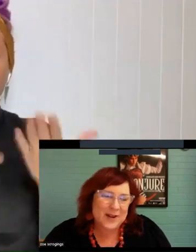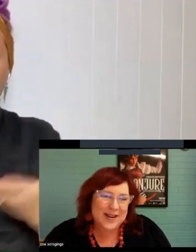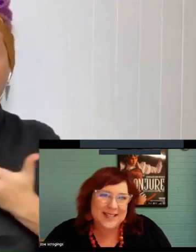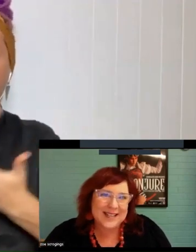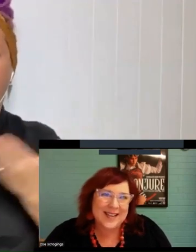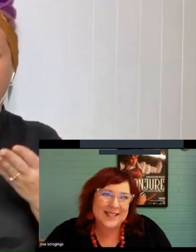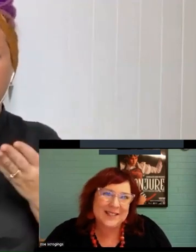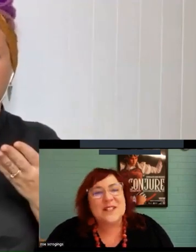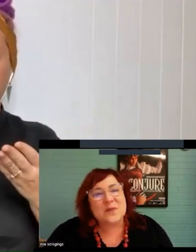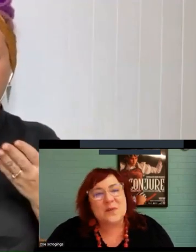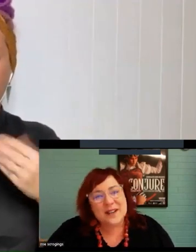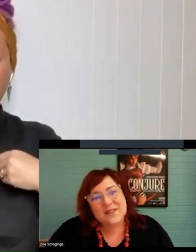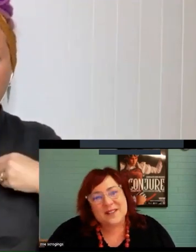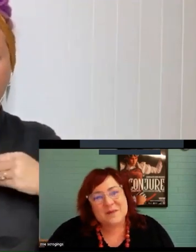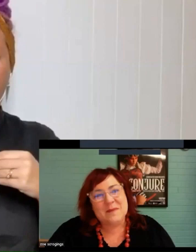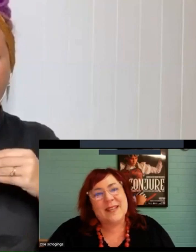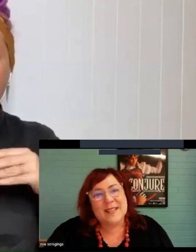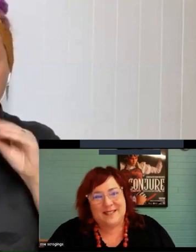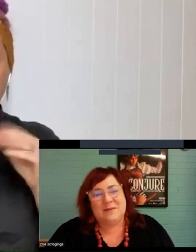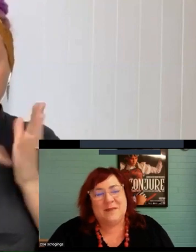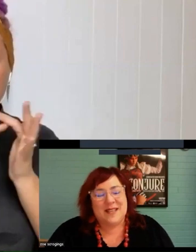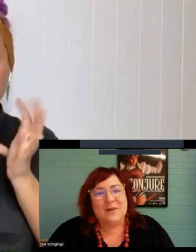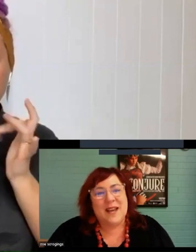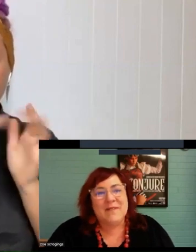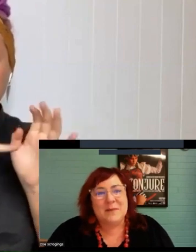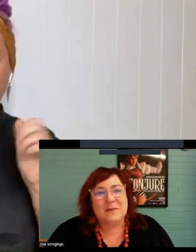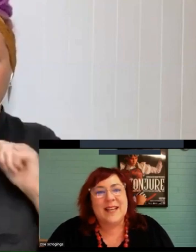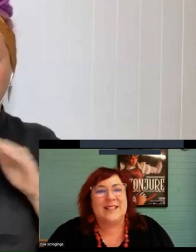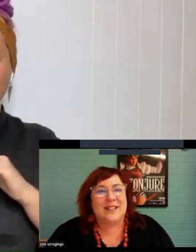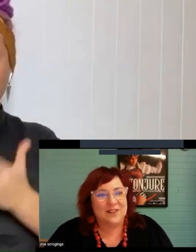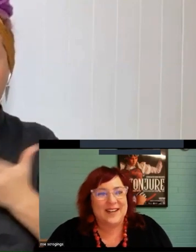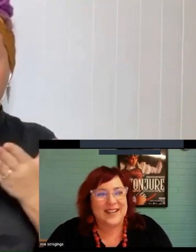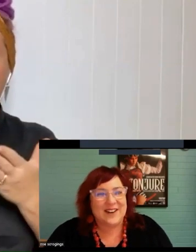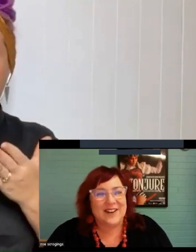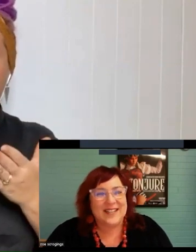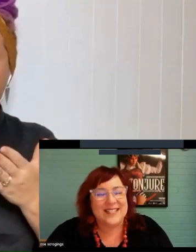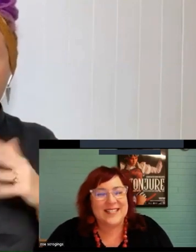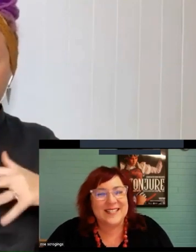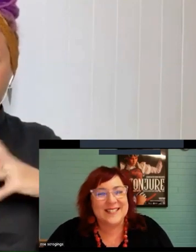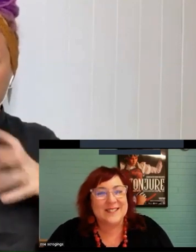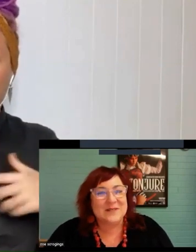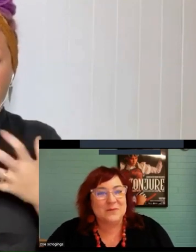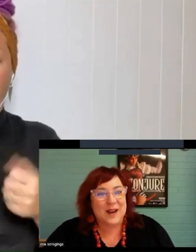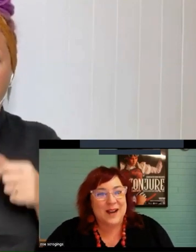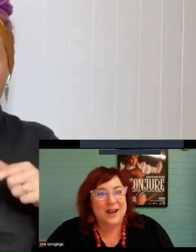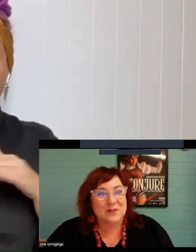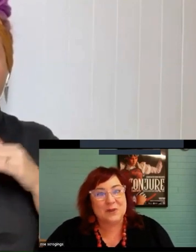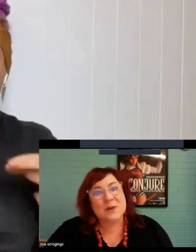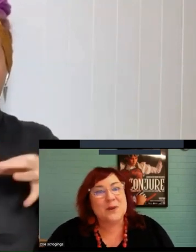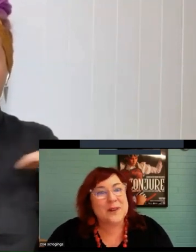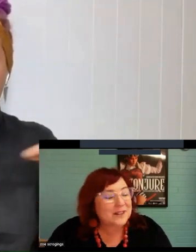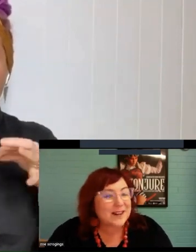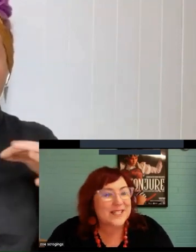training in the arts. So one of the mechanisms that we have in place at Corrugated Iron is group called our young